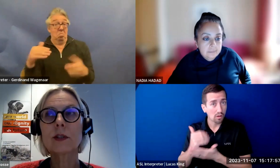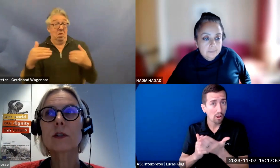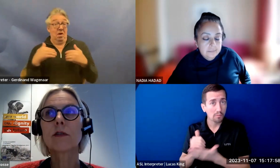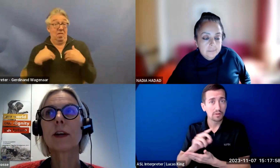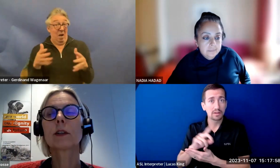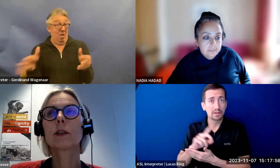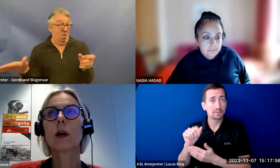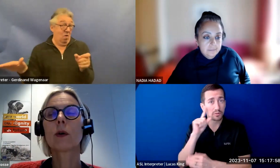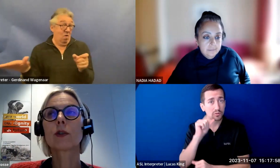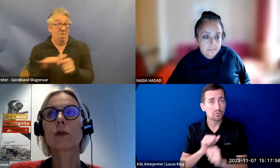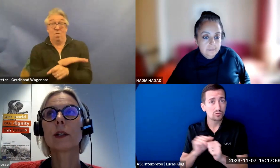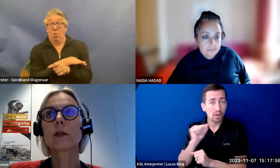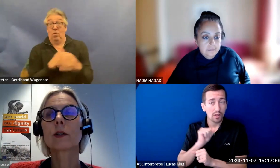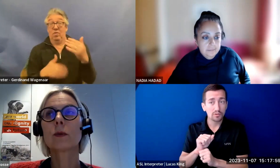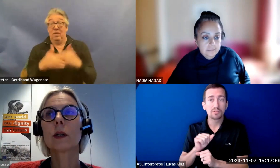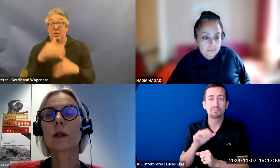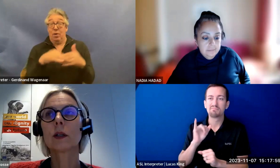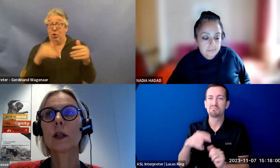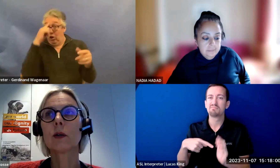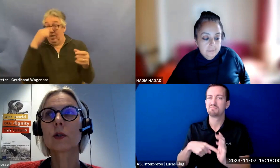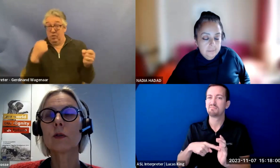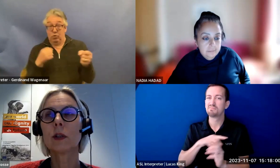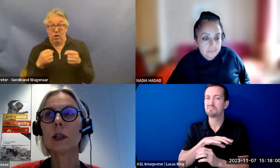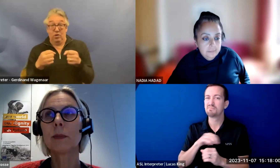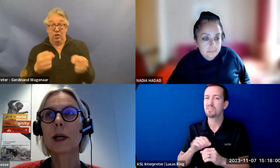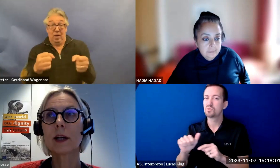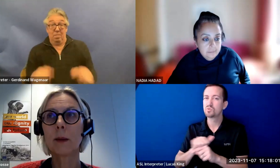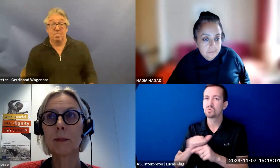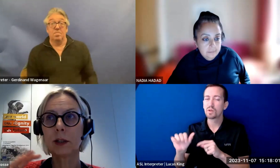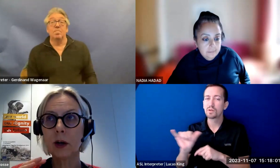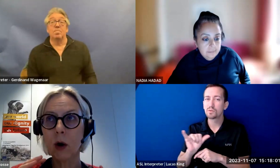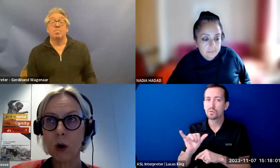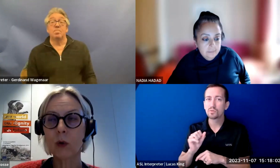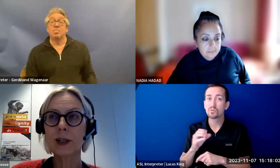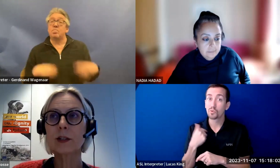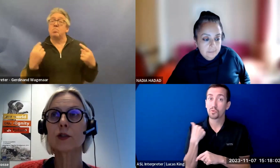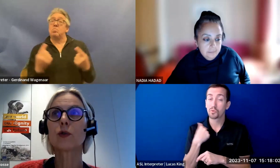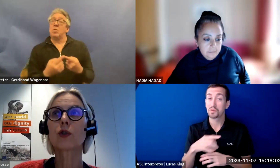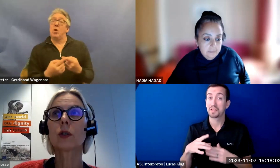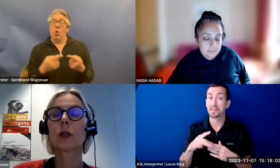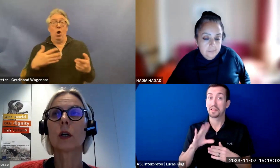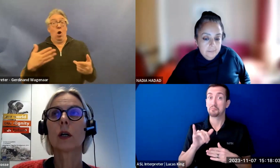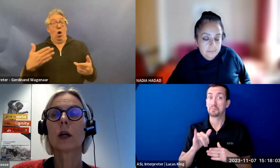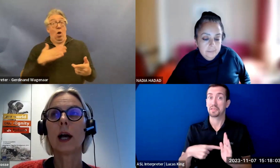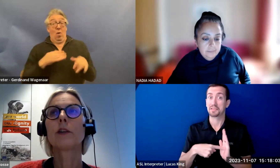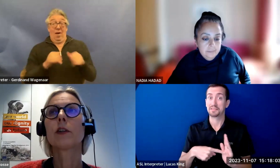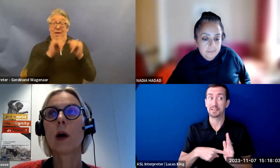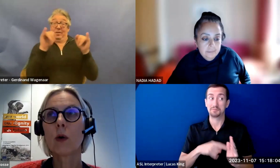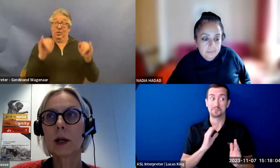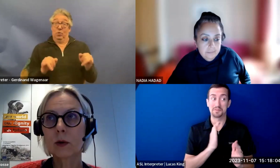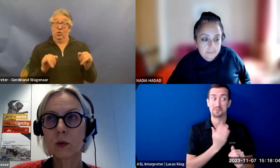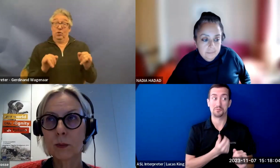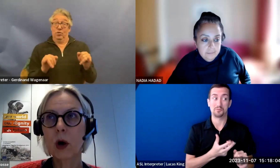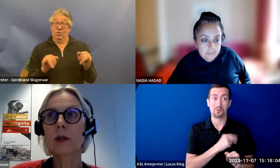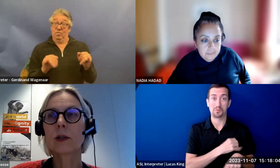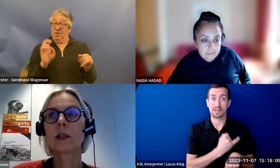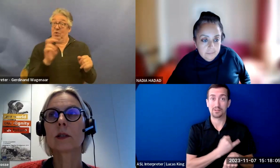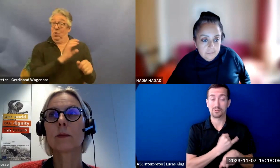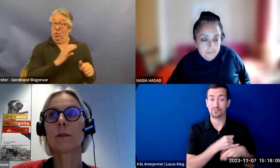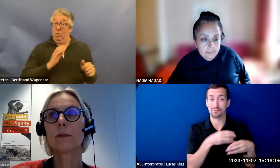This is reflected in our training as well. We lead by example. In our own institution and in our EU policies.